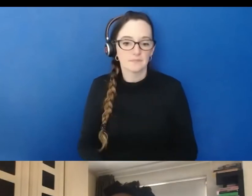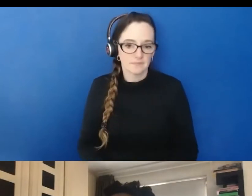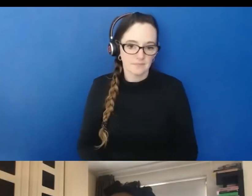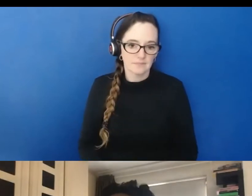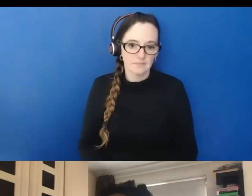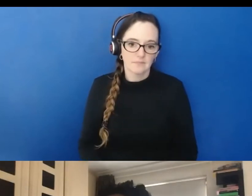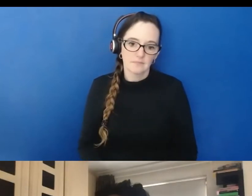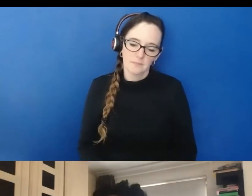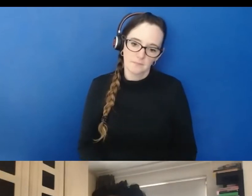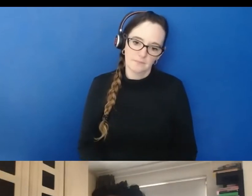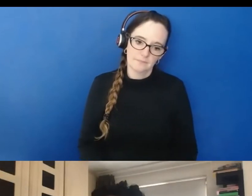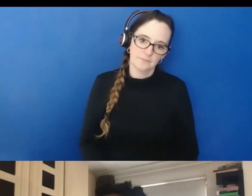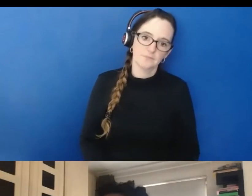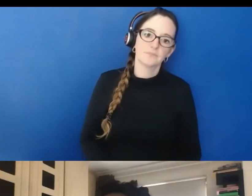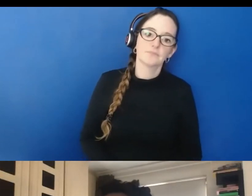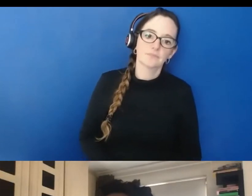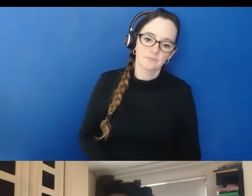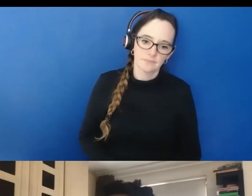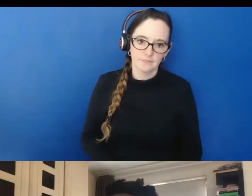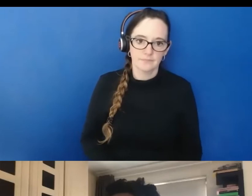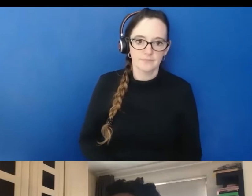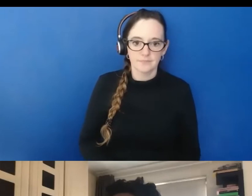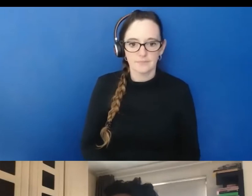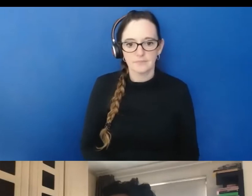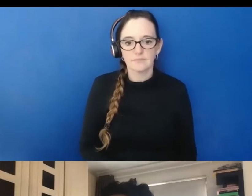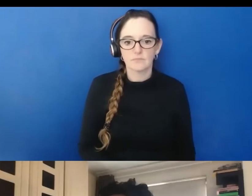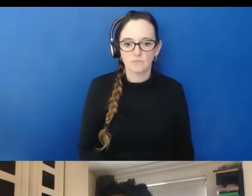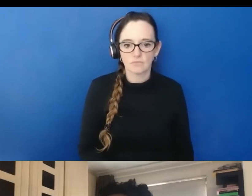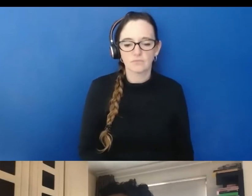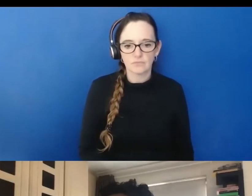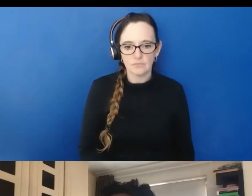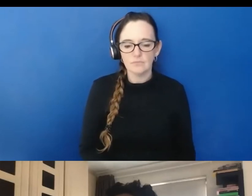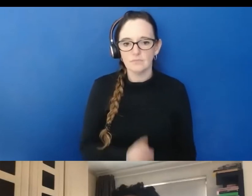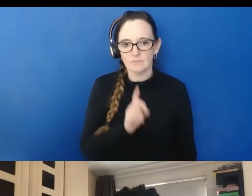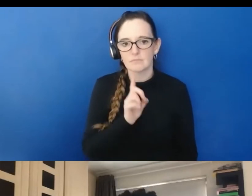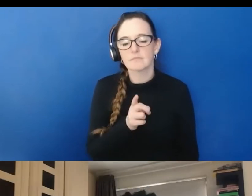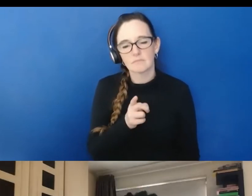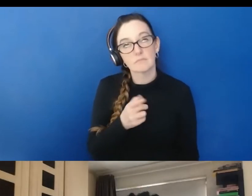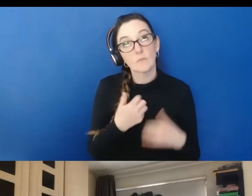are trying to. >> SOLEDAD: That's a very interesting question.